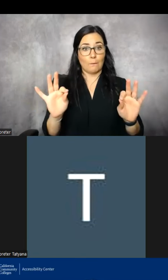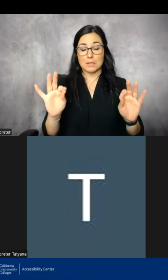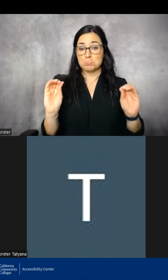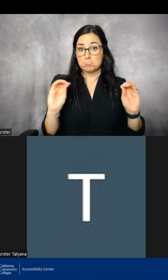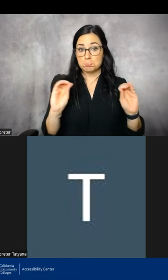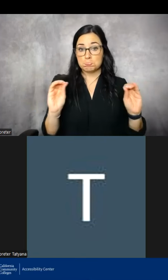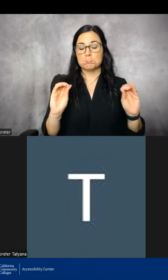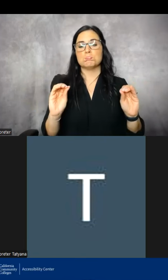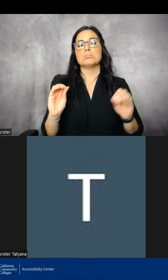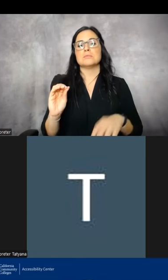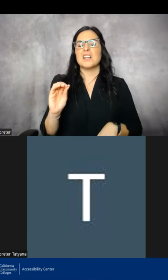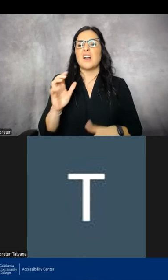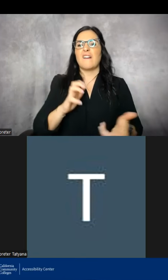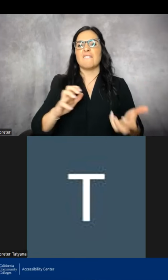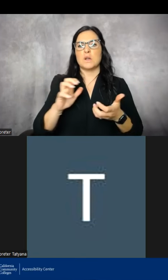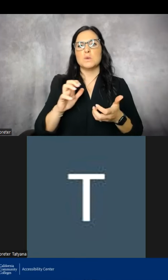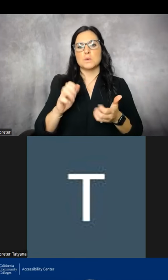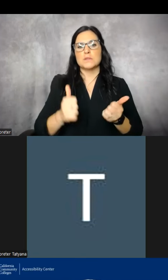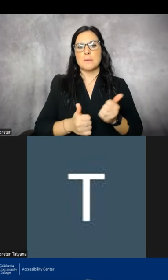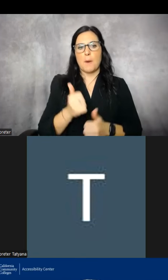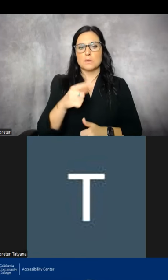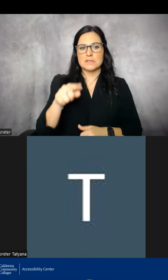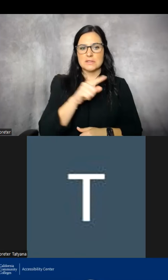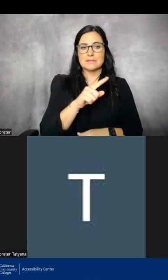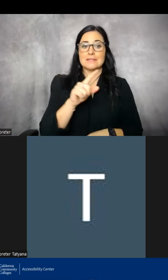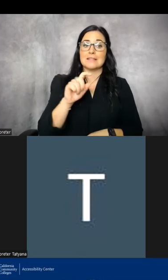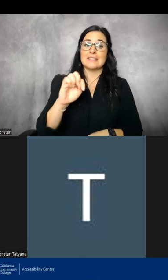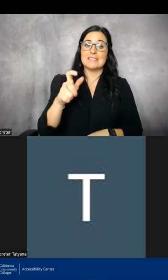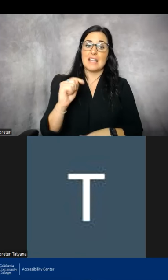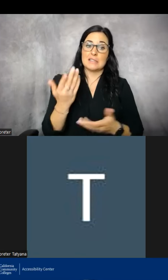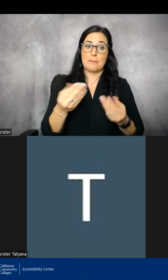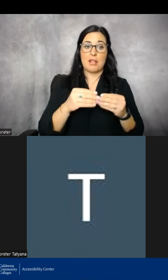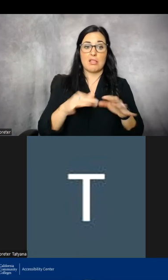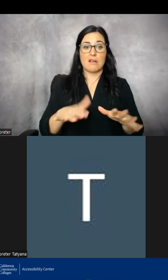will surely confuse the blind most. The text may get lost, and errors may accost,